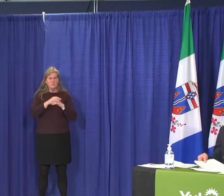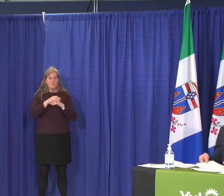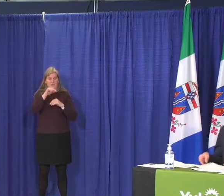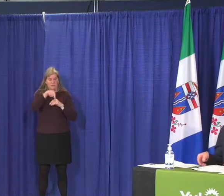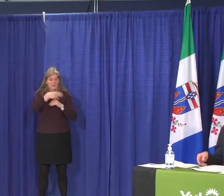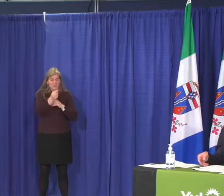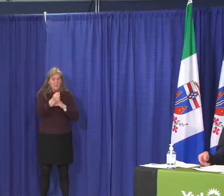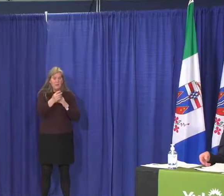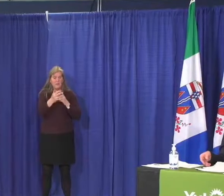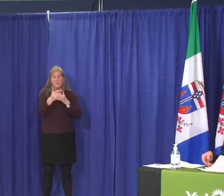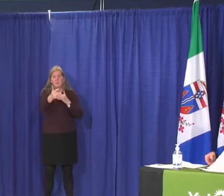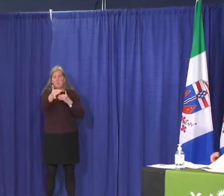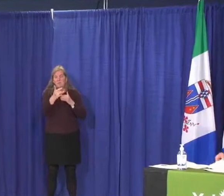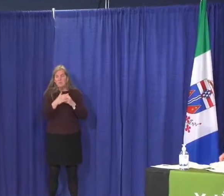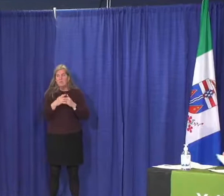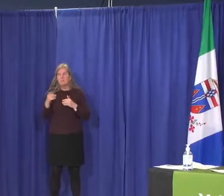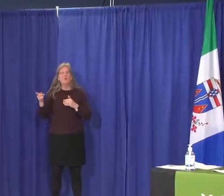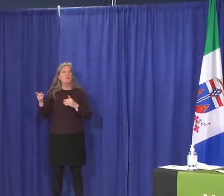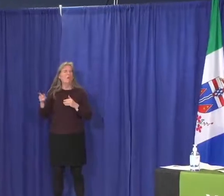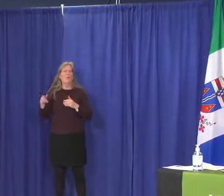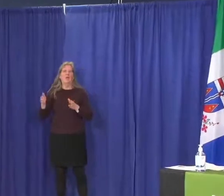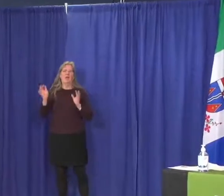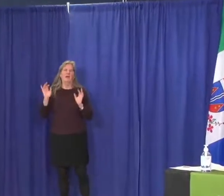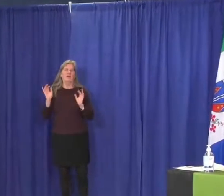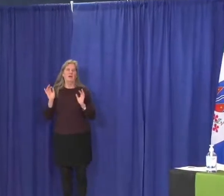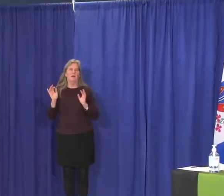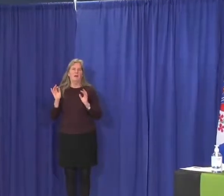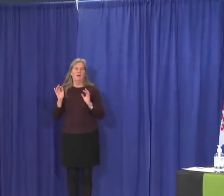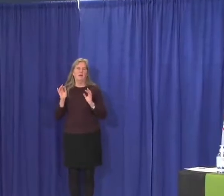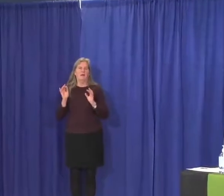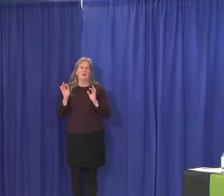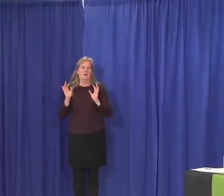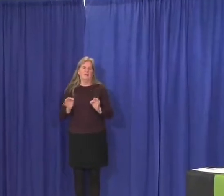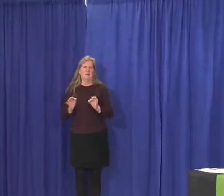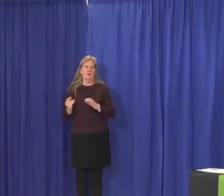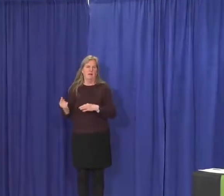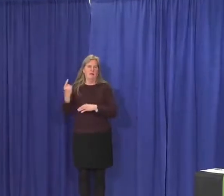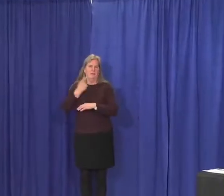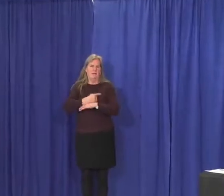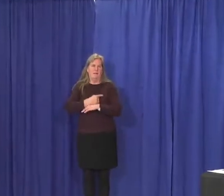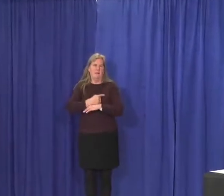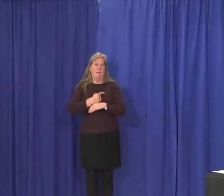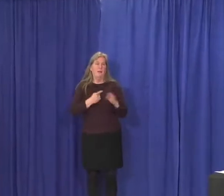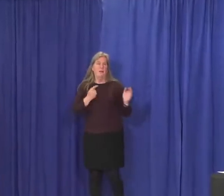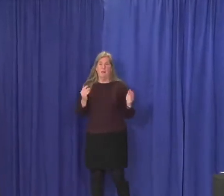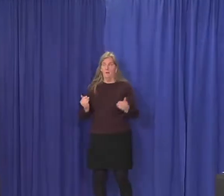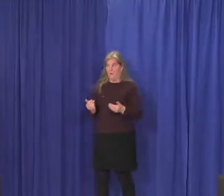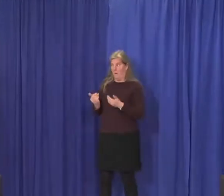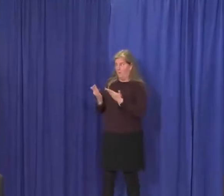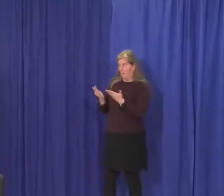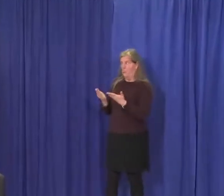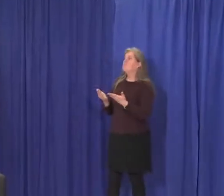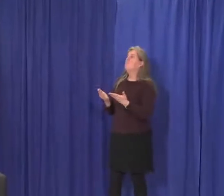the coming weeks. The recommendation has been